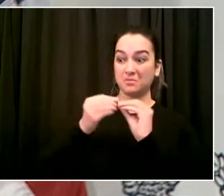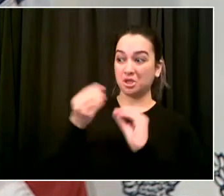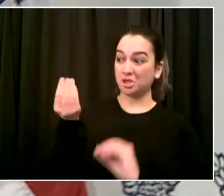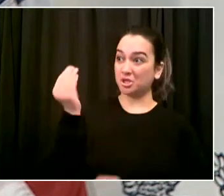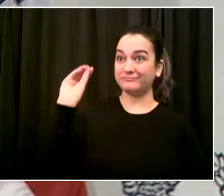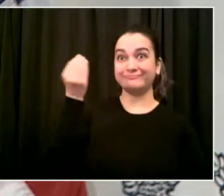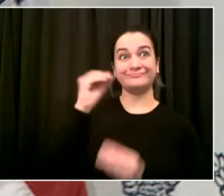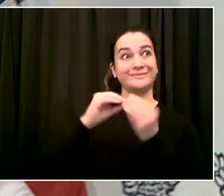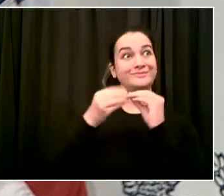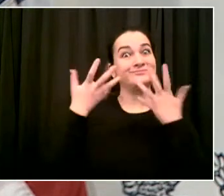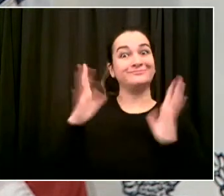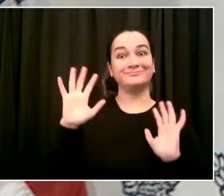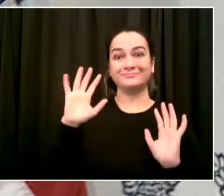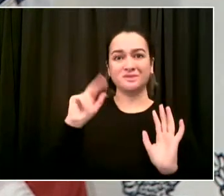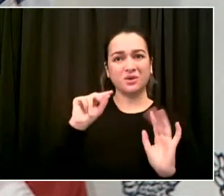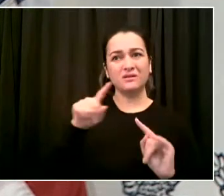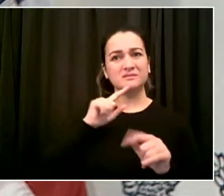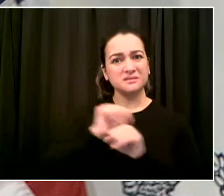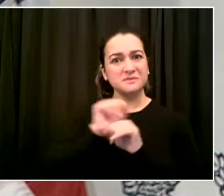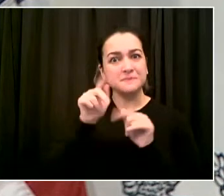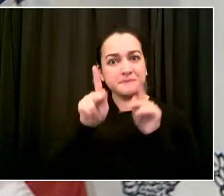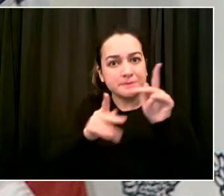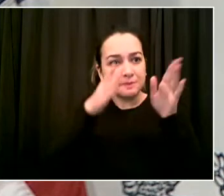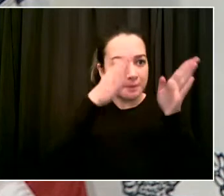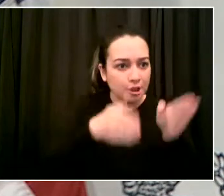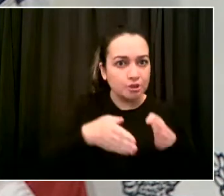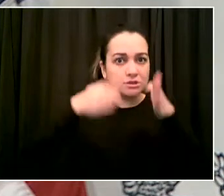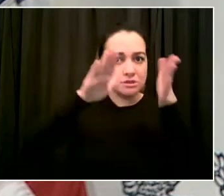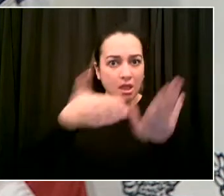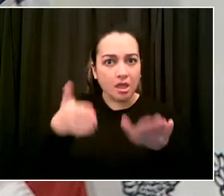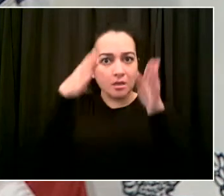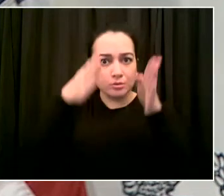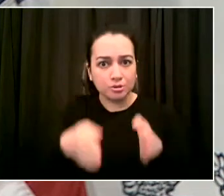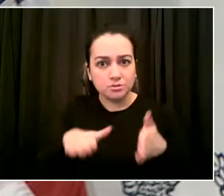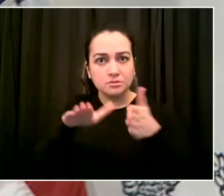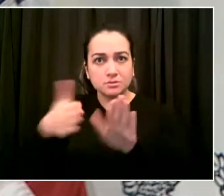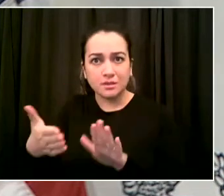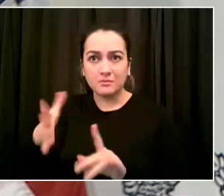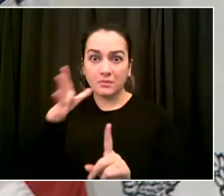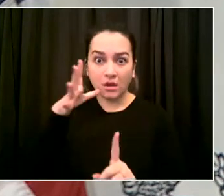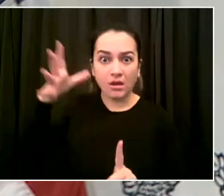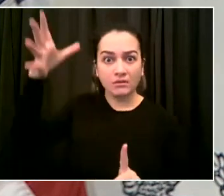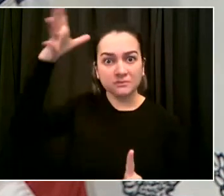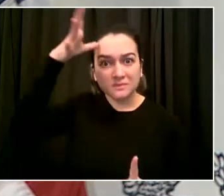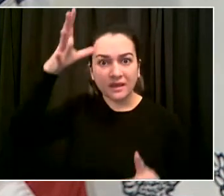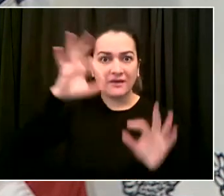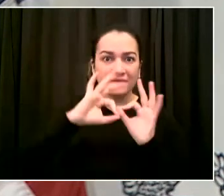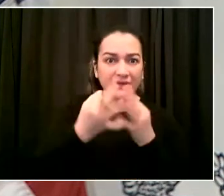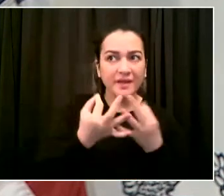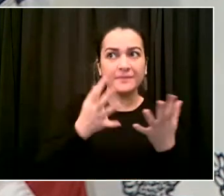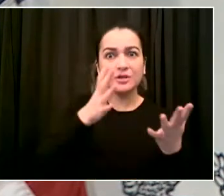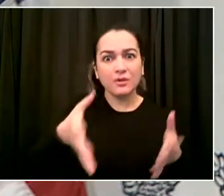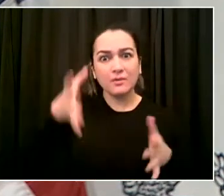LOVED ONES WE LOST. SOSOMEONE'S GRANDMOTHER,